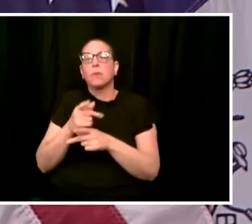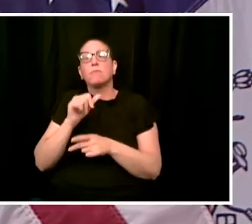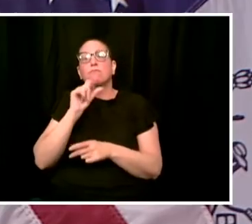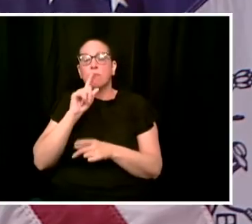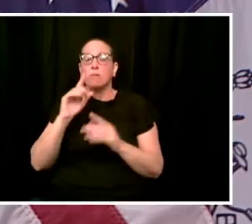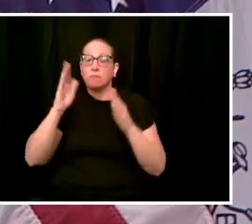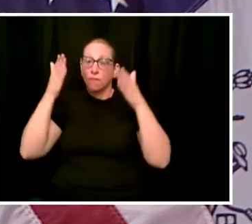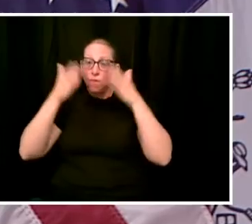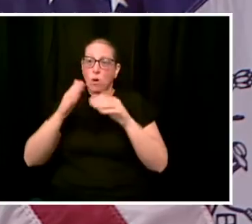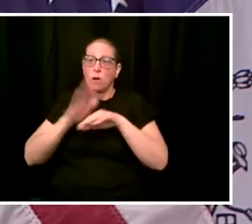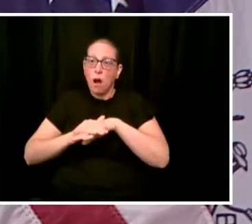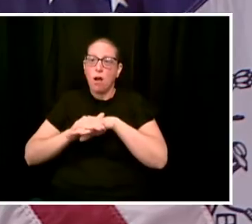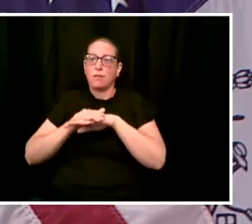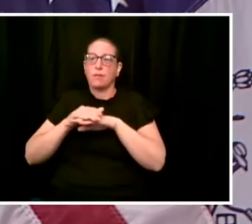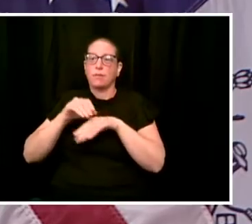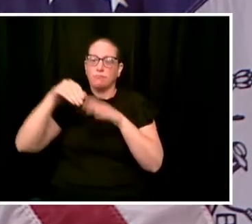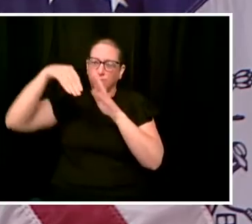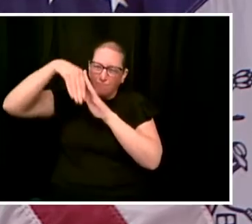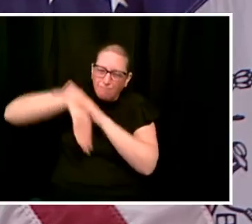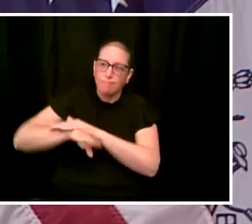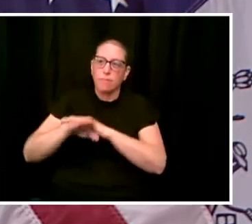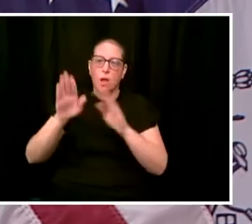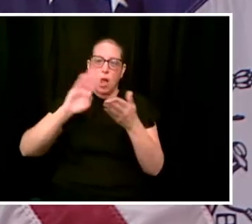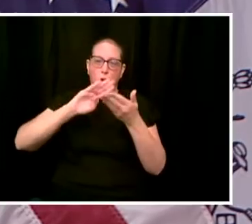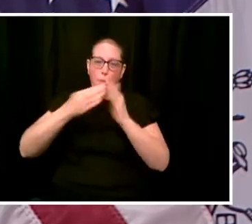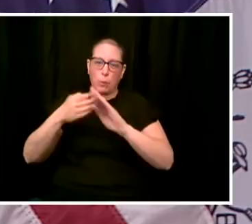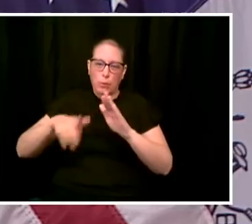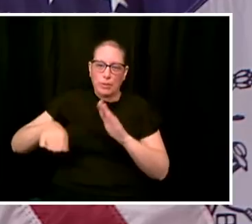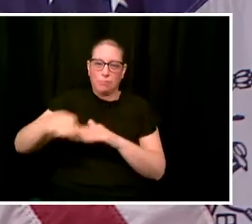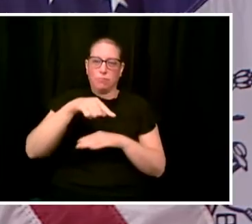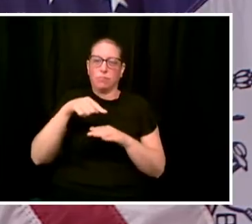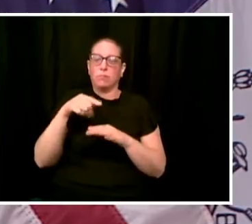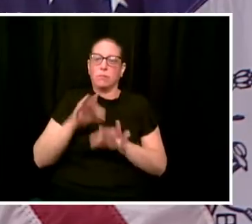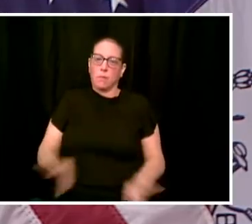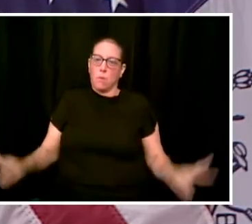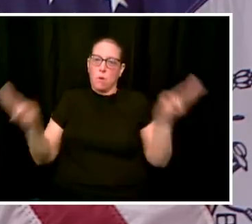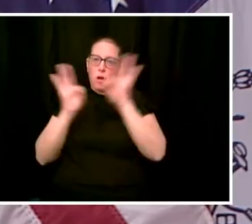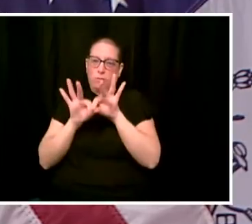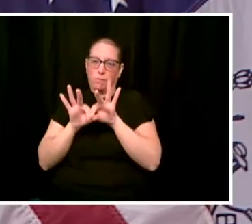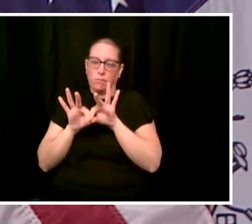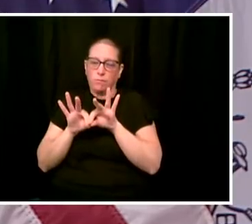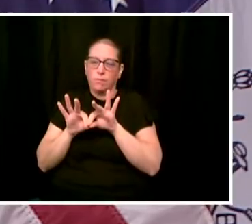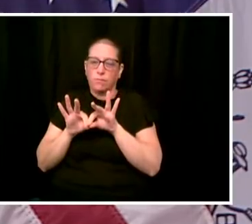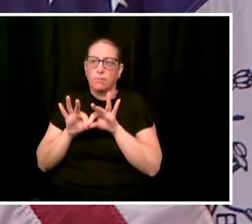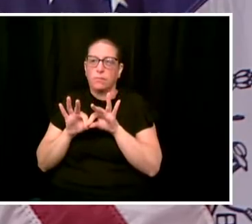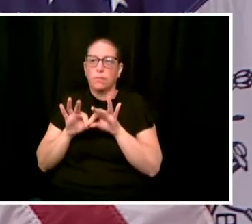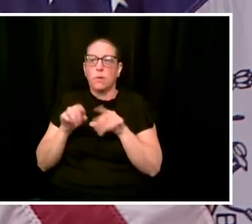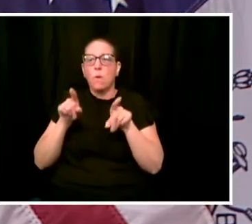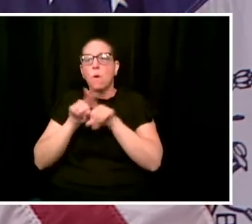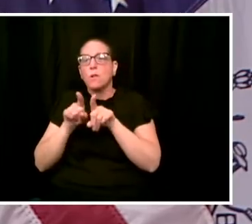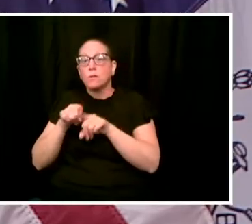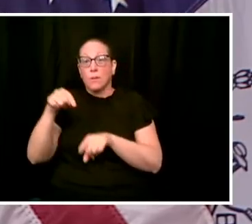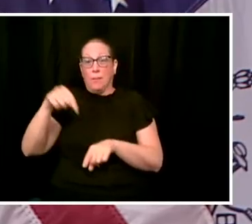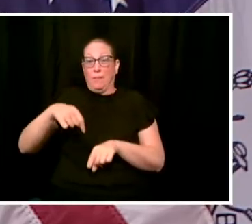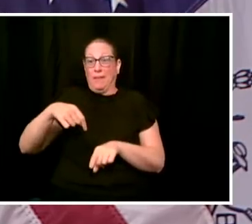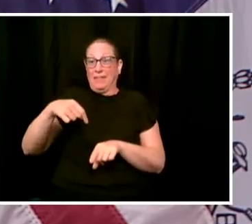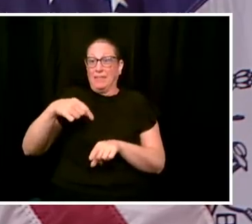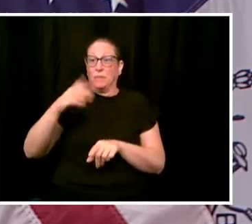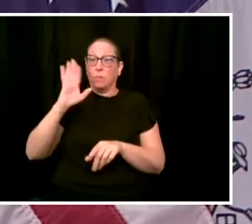TELEMEDICINE. BUT REALLY GETTING THIS EFFORT DOWN TO THE GRASS ROOTS,